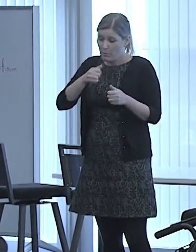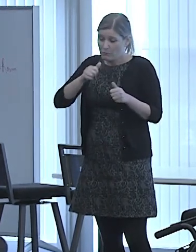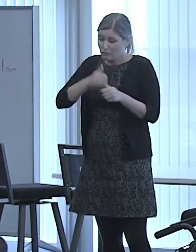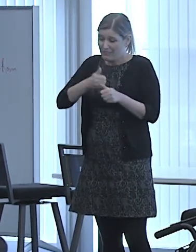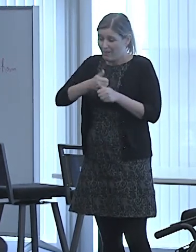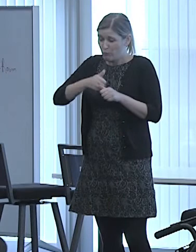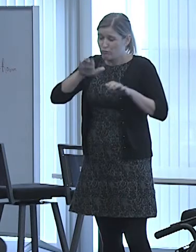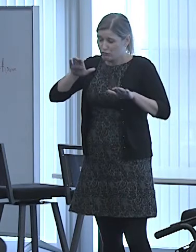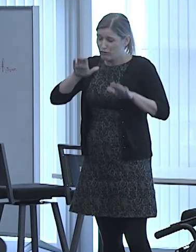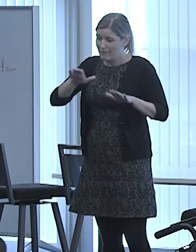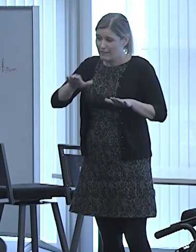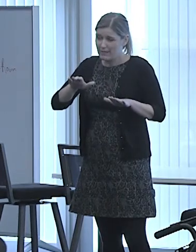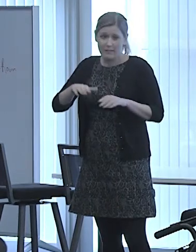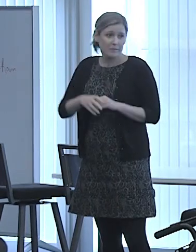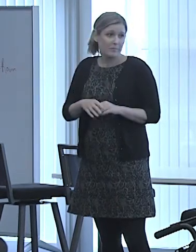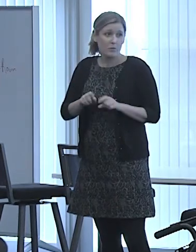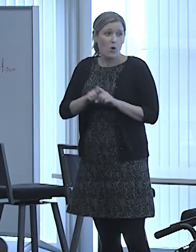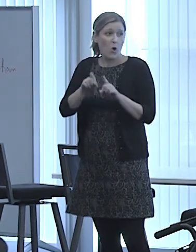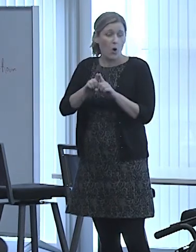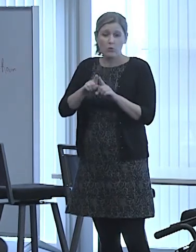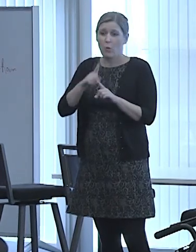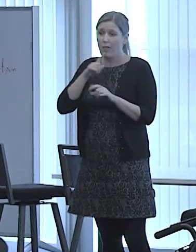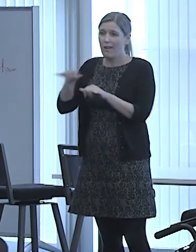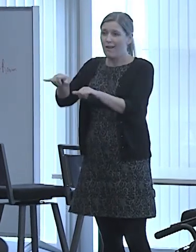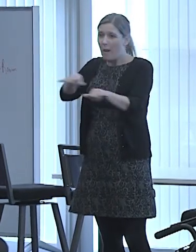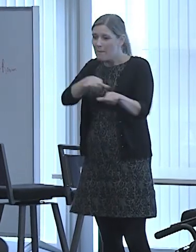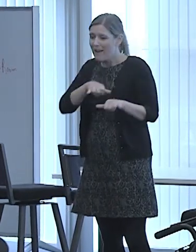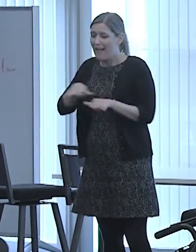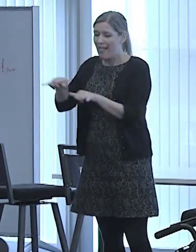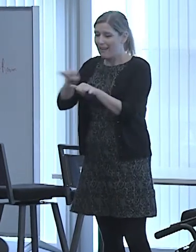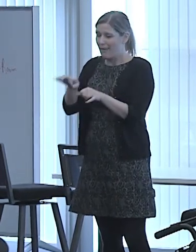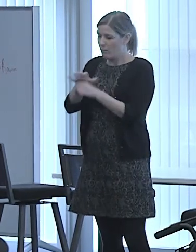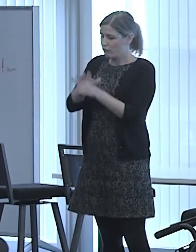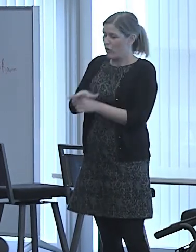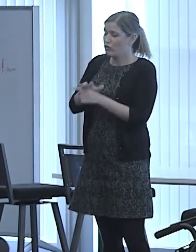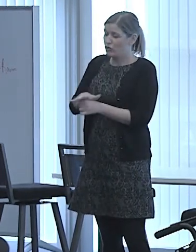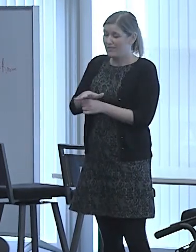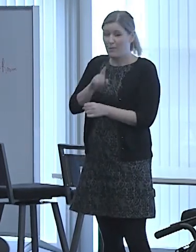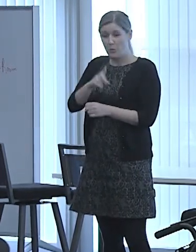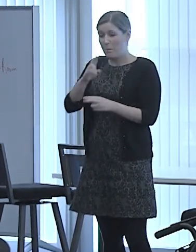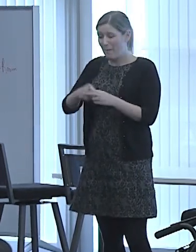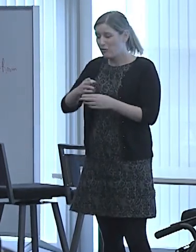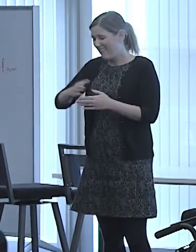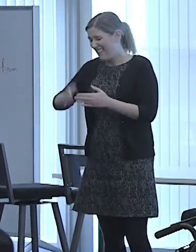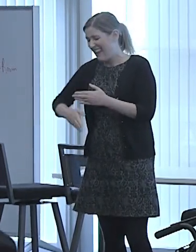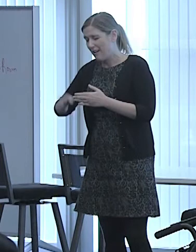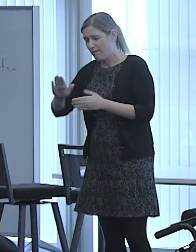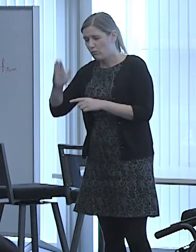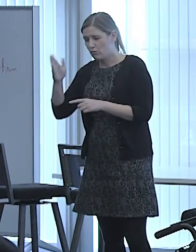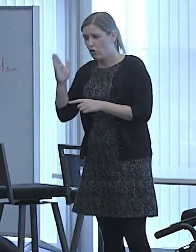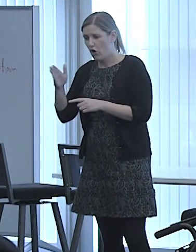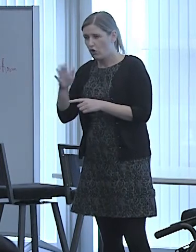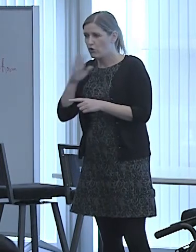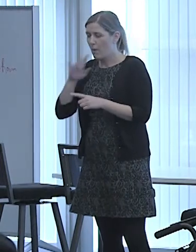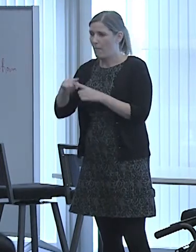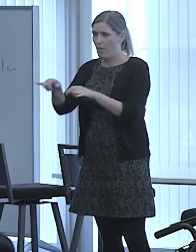that the commonality of oppressions that you pointed out at the end of your talk of the oppressed group,